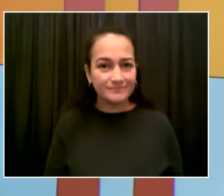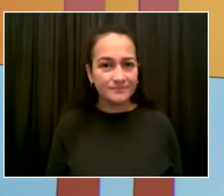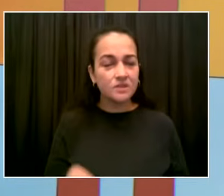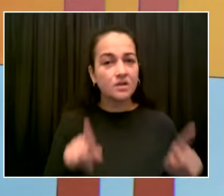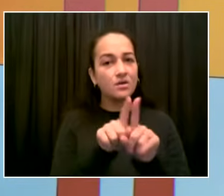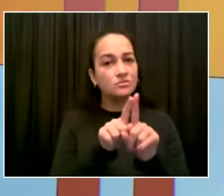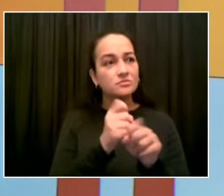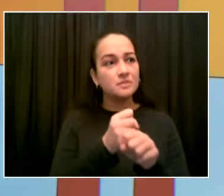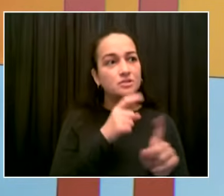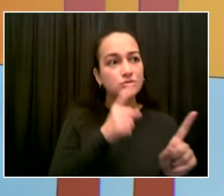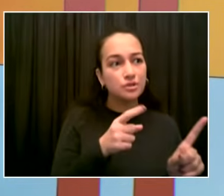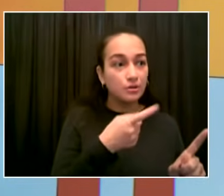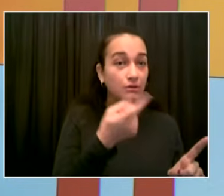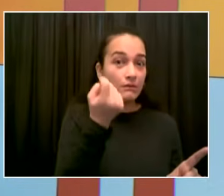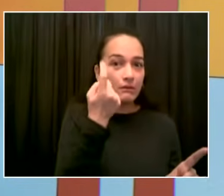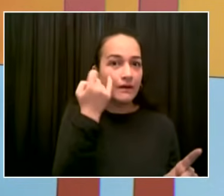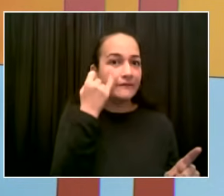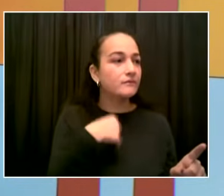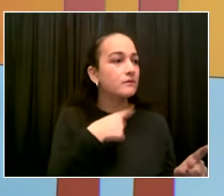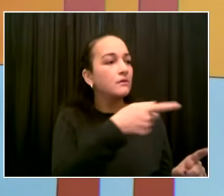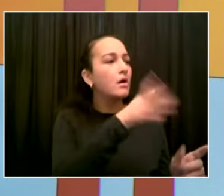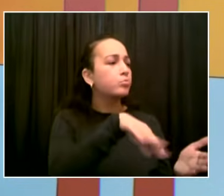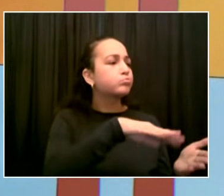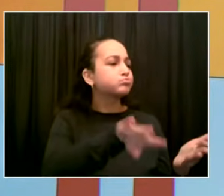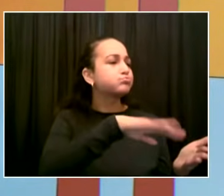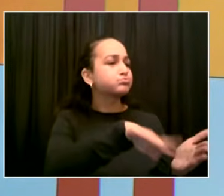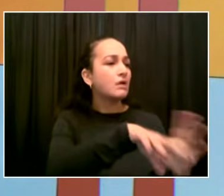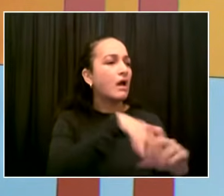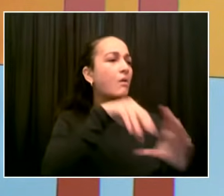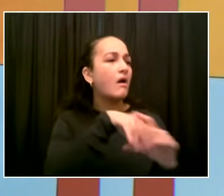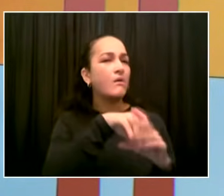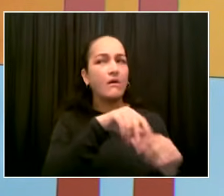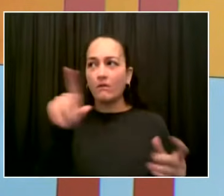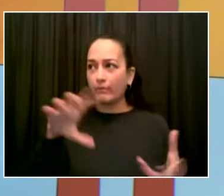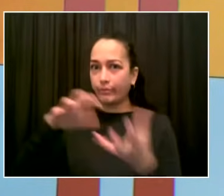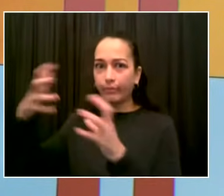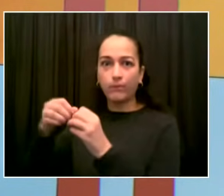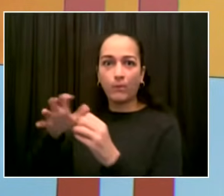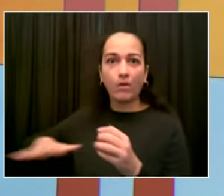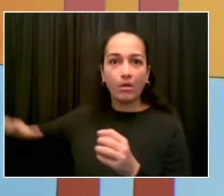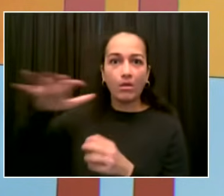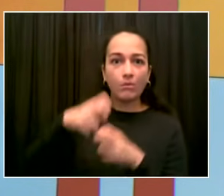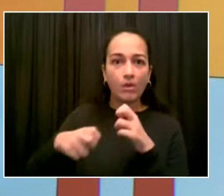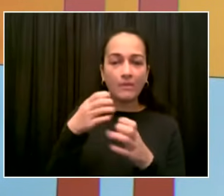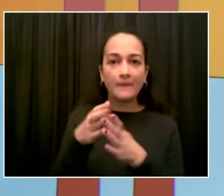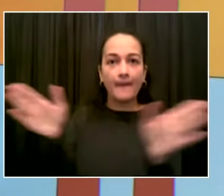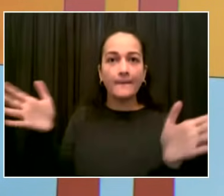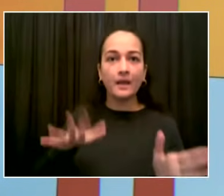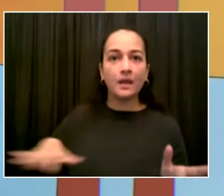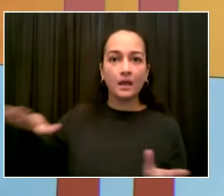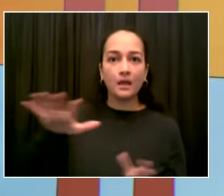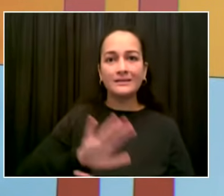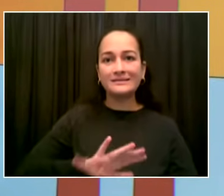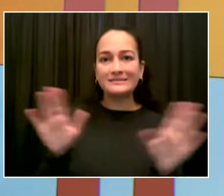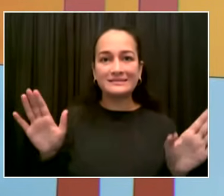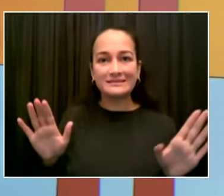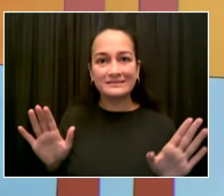WHOLE CITY. WHEN WE LOOKED THAT THROUGH AND DO THAT ANALYSIS, IF THERE'S INDIVIDUALS, I'M CERTAINLY GOING TO BE READY TO ACT ON THAT, BUT